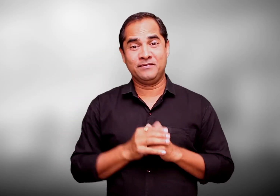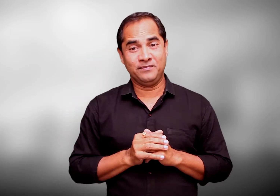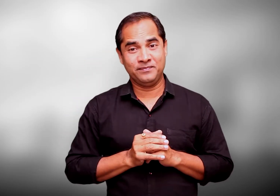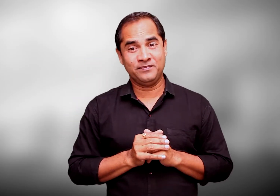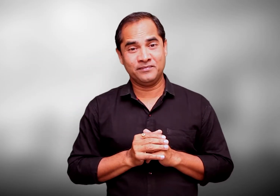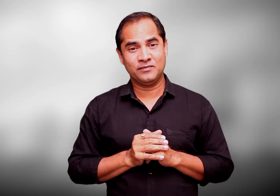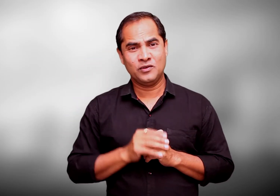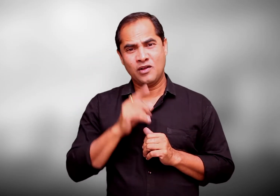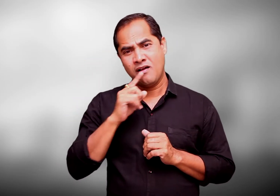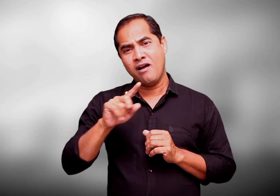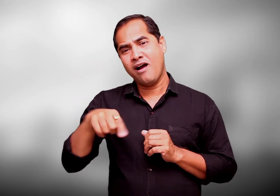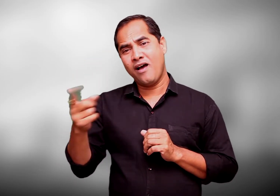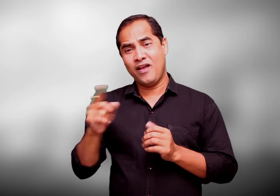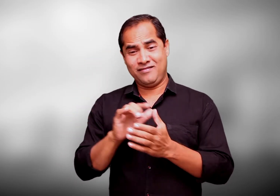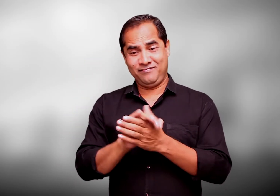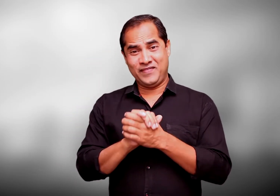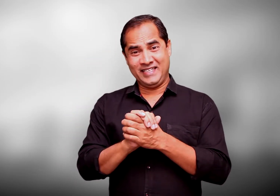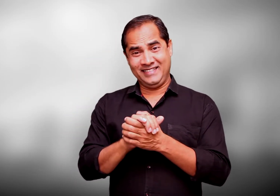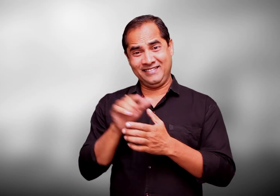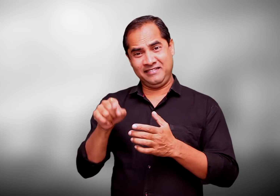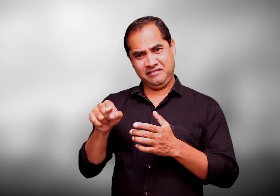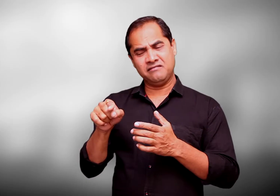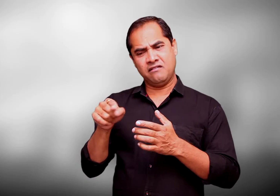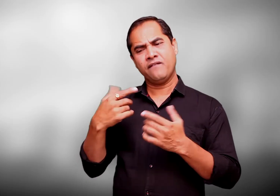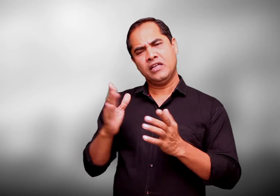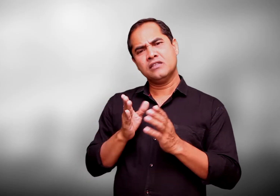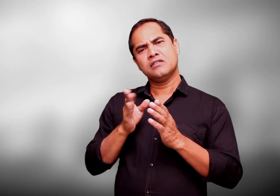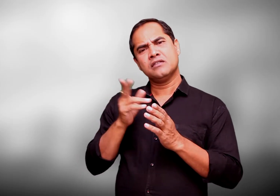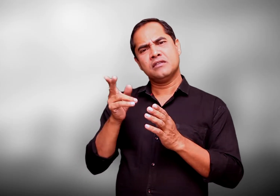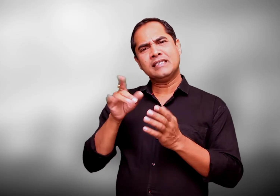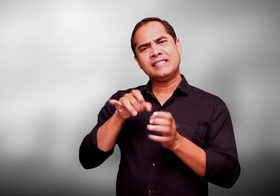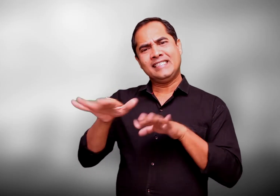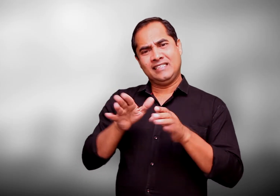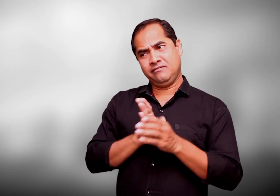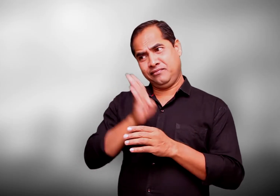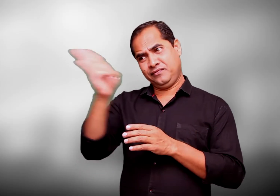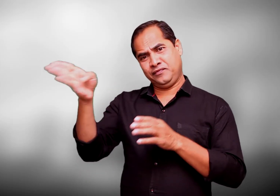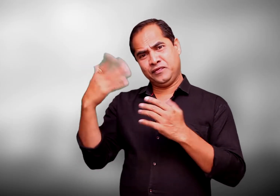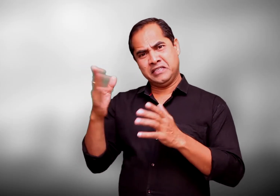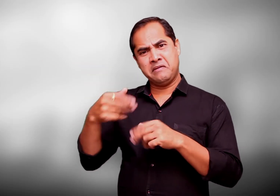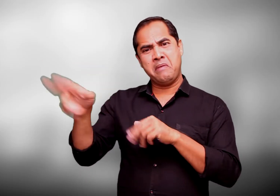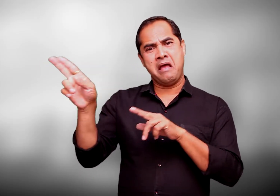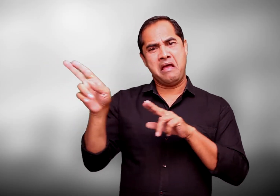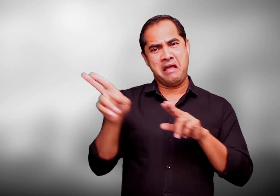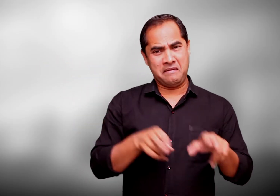dreams and hopes and her longings. If one of her friends happen to ride the bus